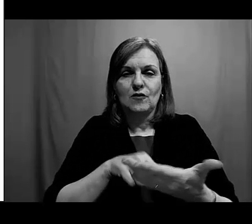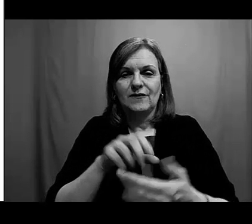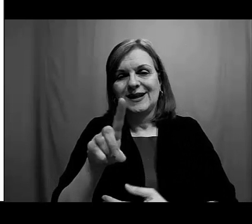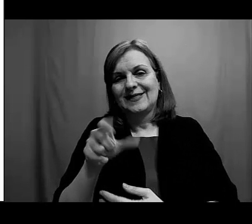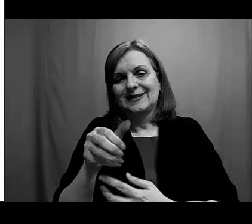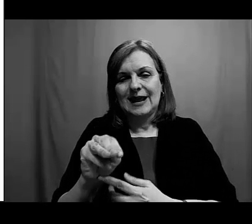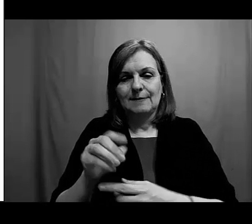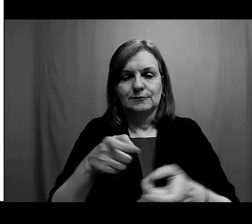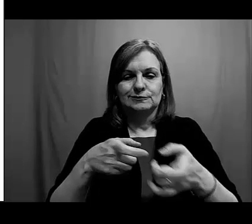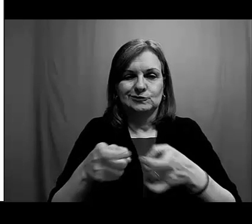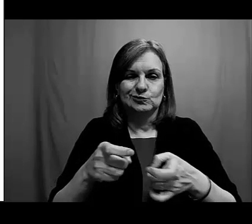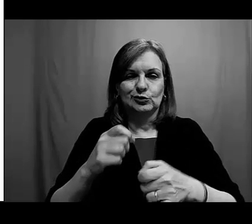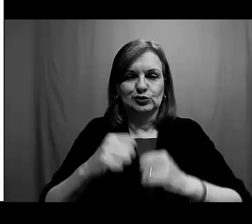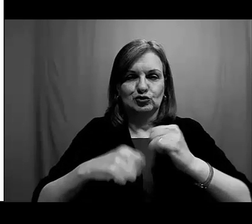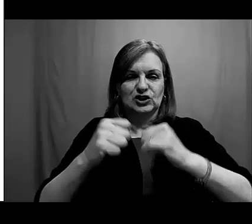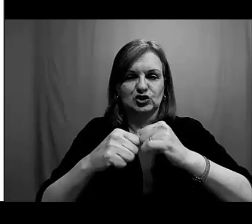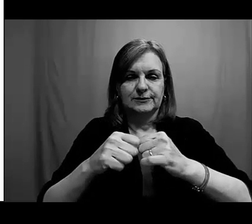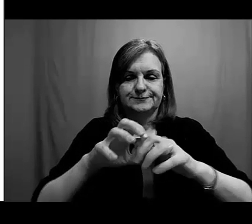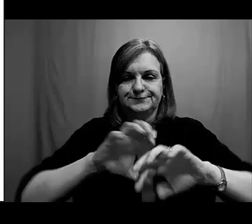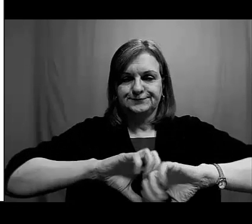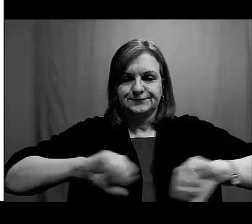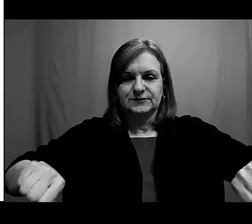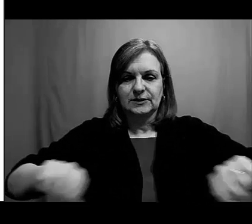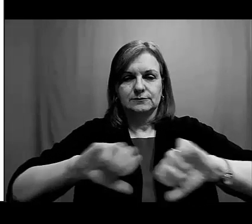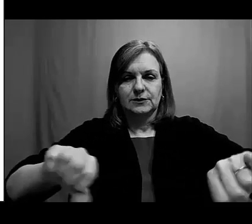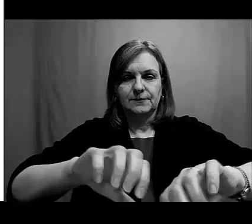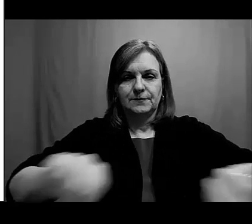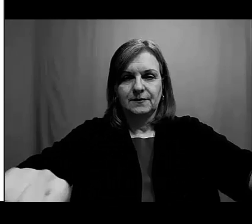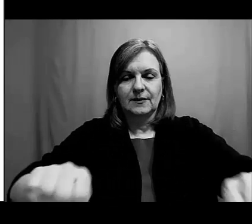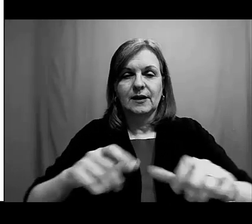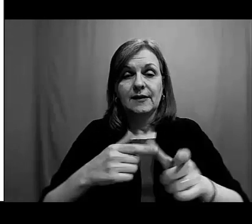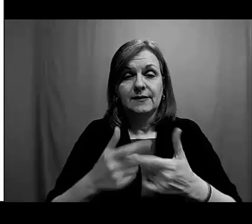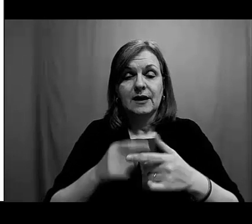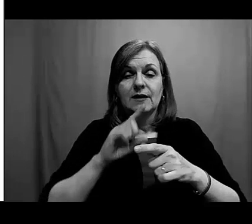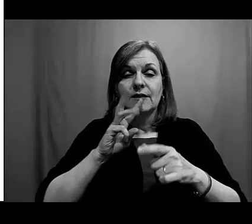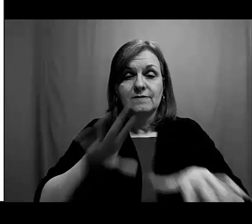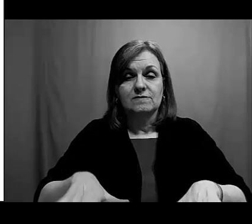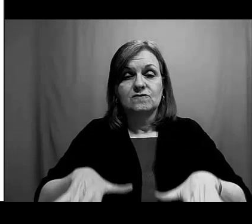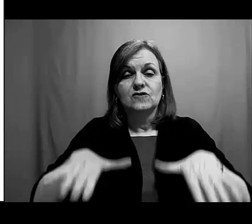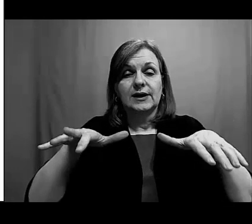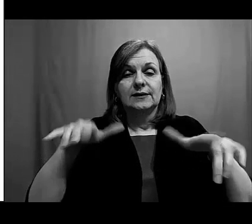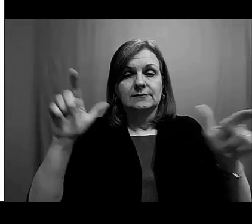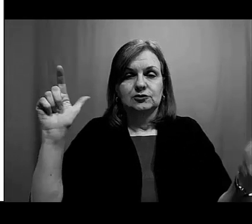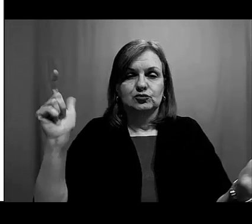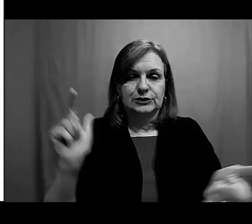of removing these control structures they did this and it ecreased flooding in the areas